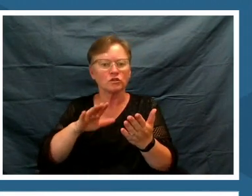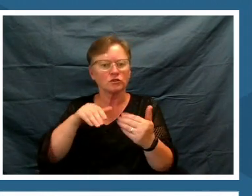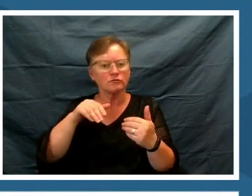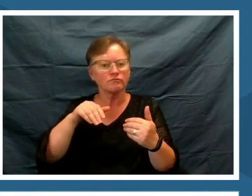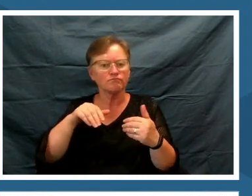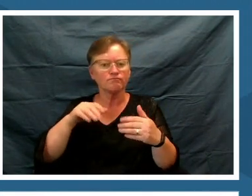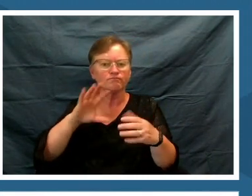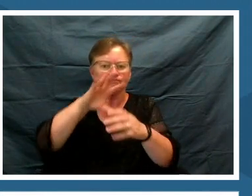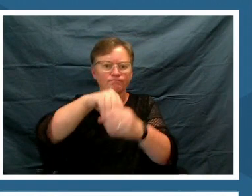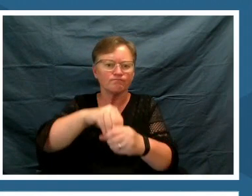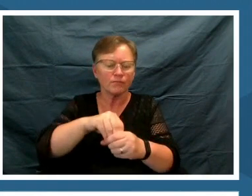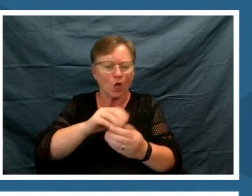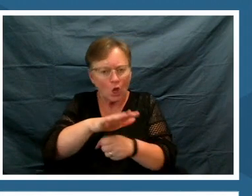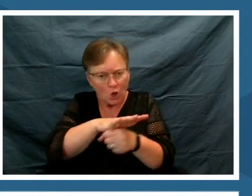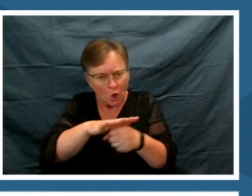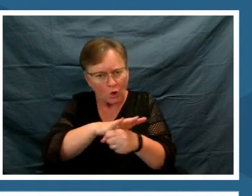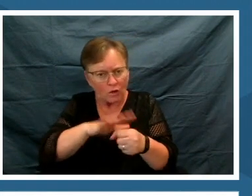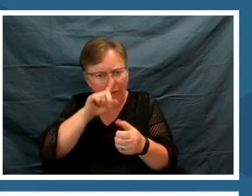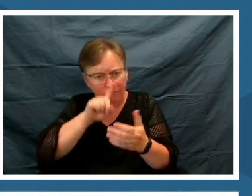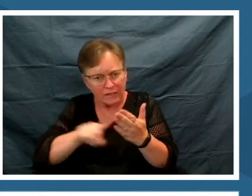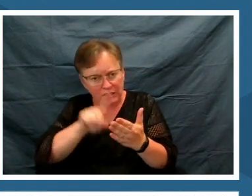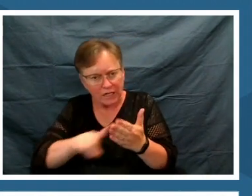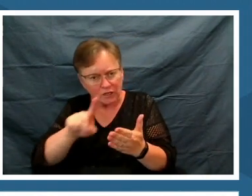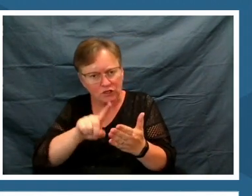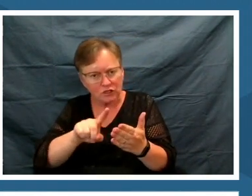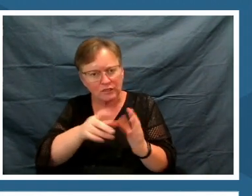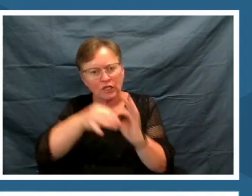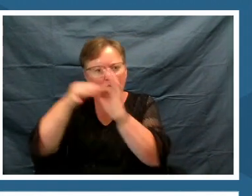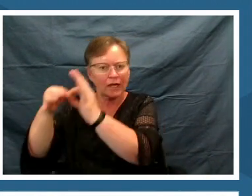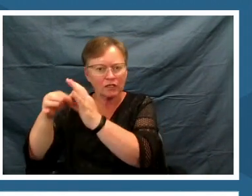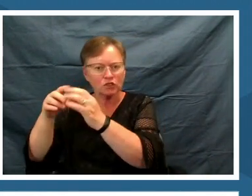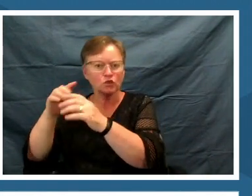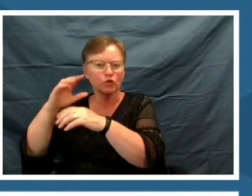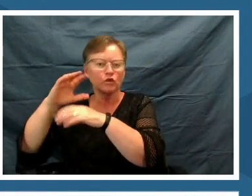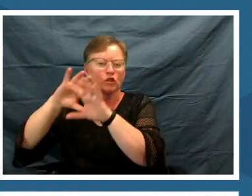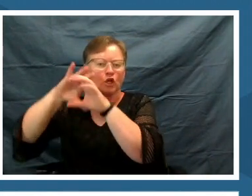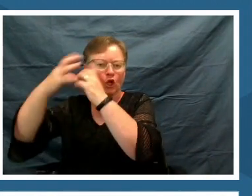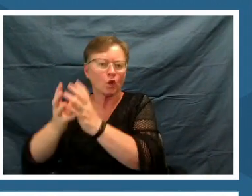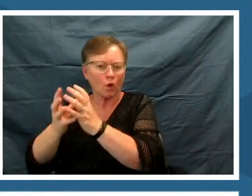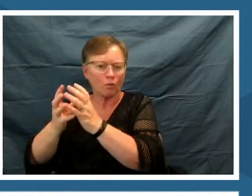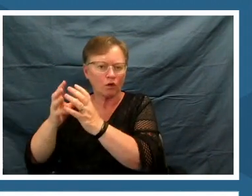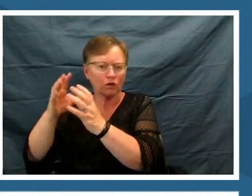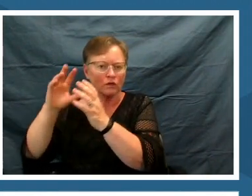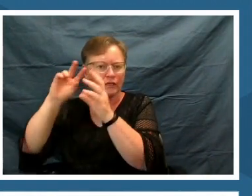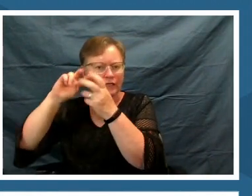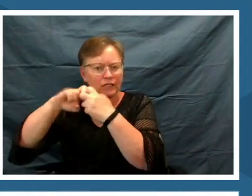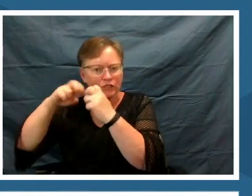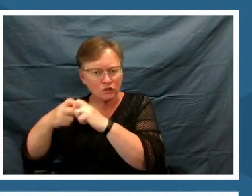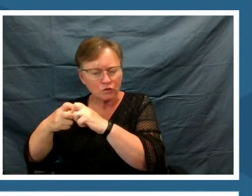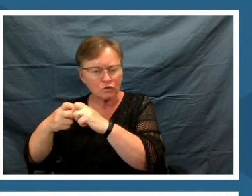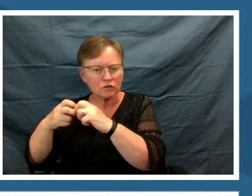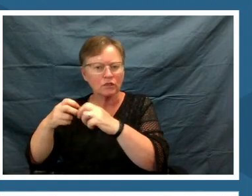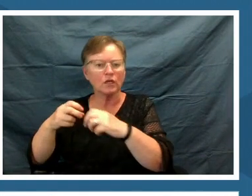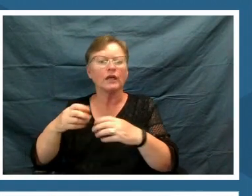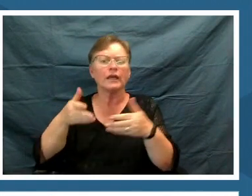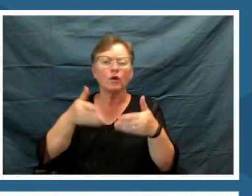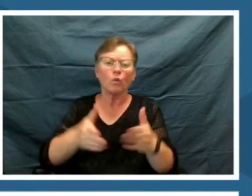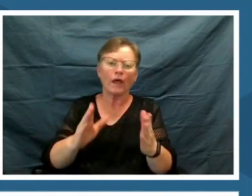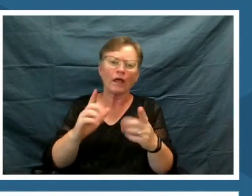that connects to global issues in an effective way to again